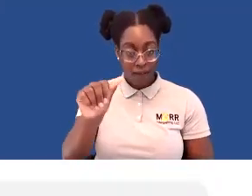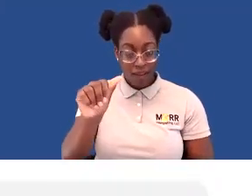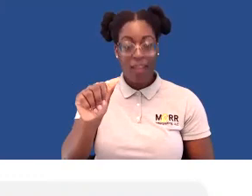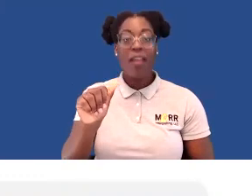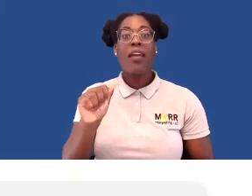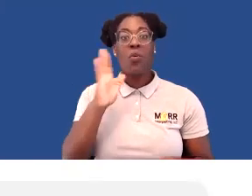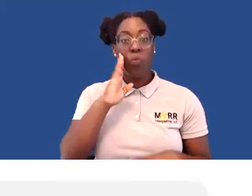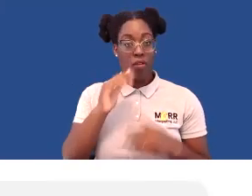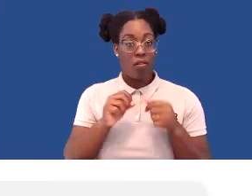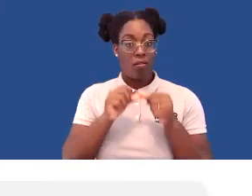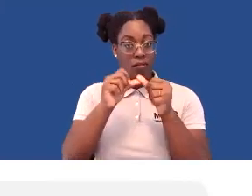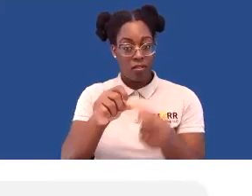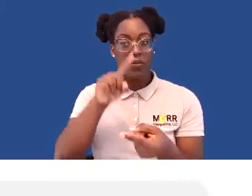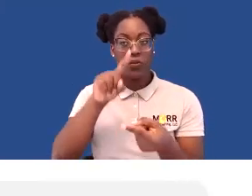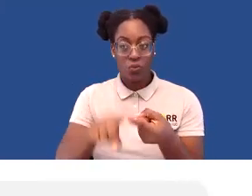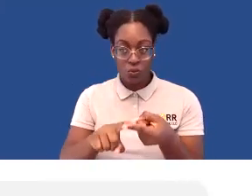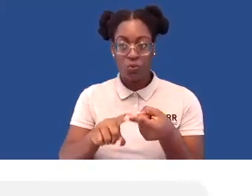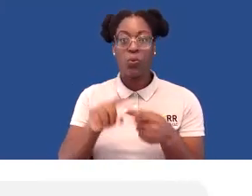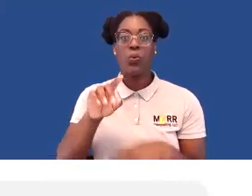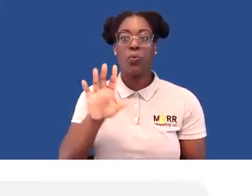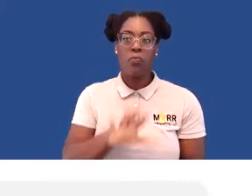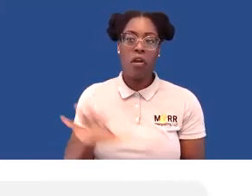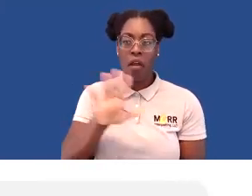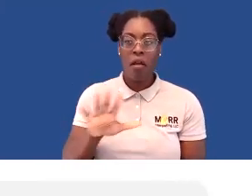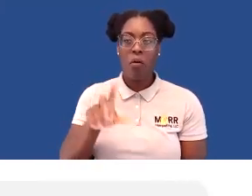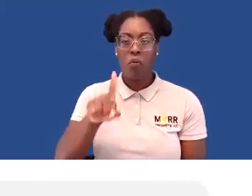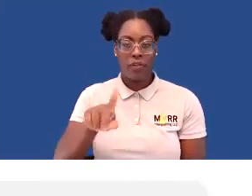You can keep posting questions in the chat, and we will read them off to Lisa.